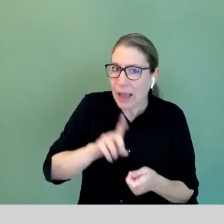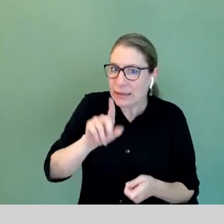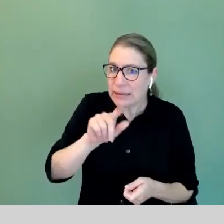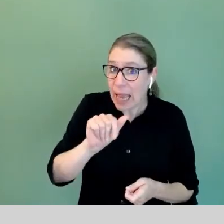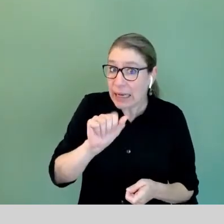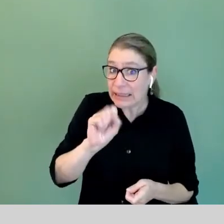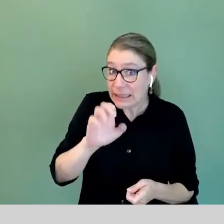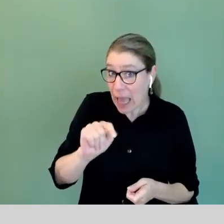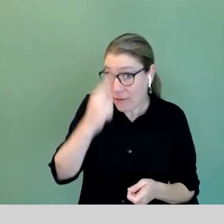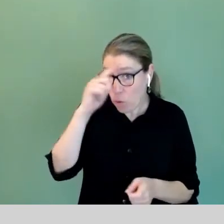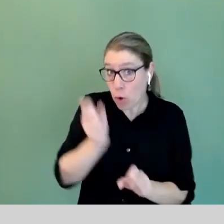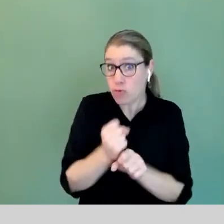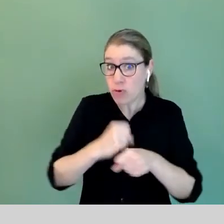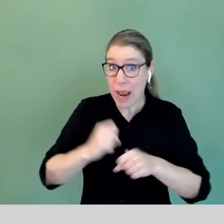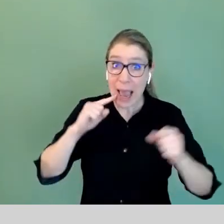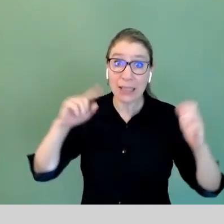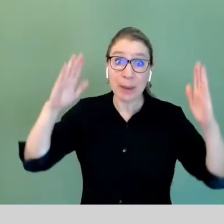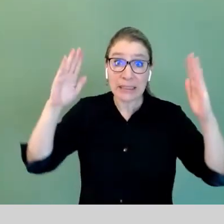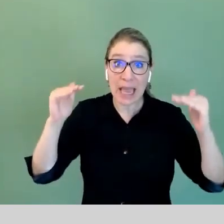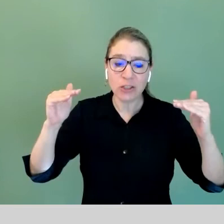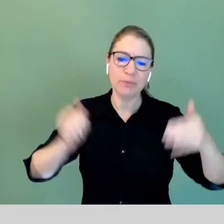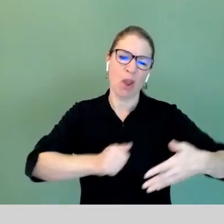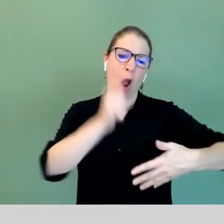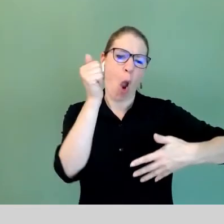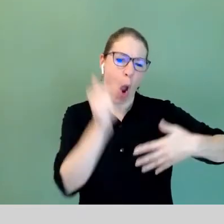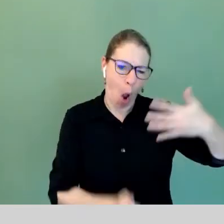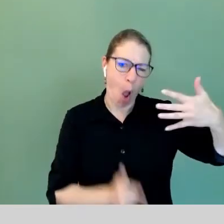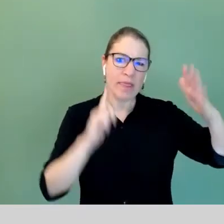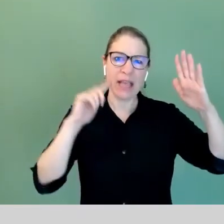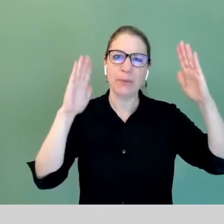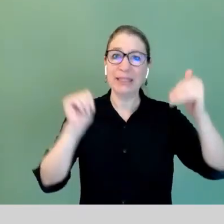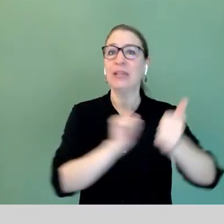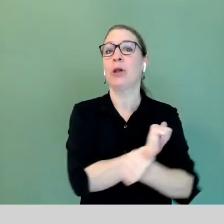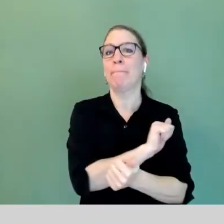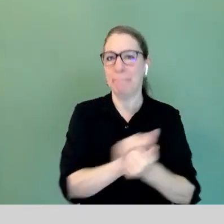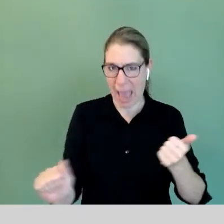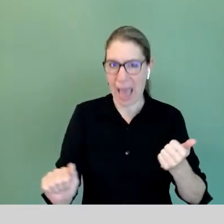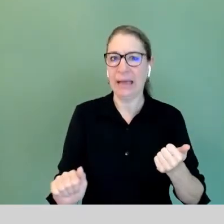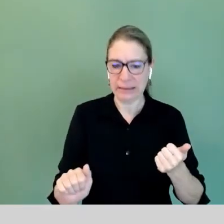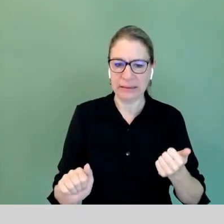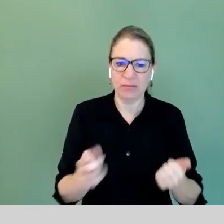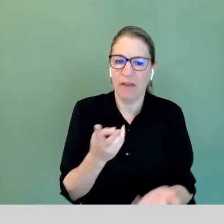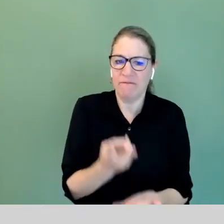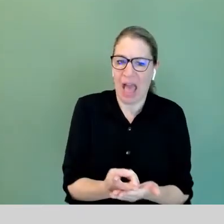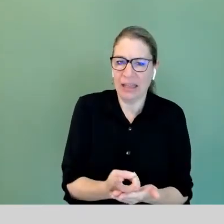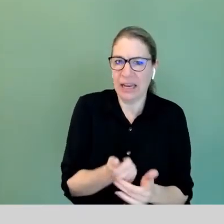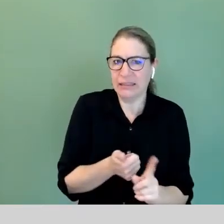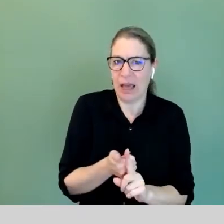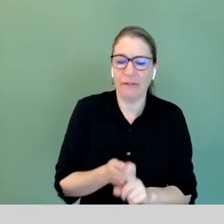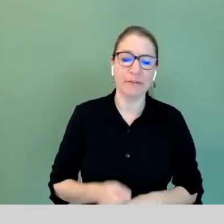to create the expectations, all the expectations pass when we're using it to validate itself.